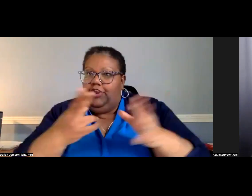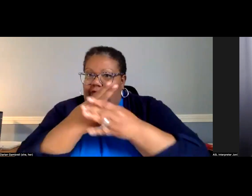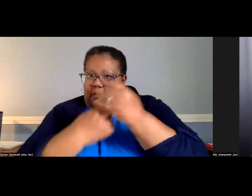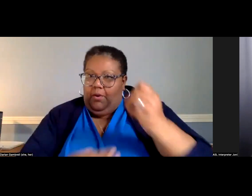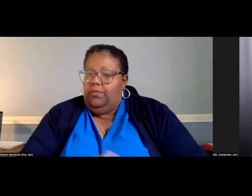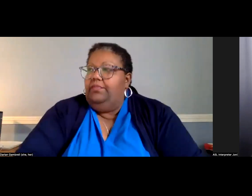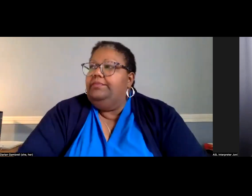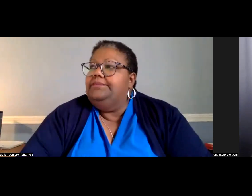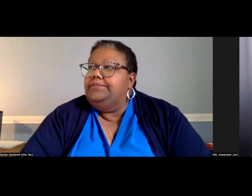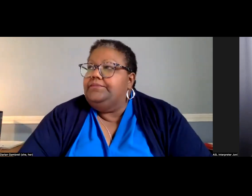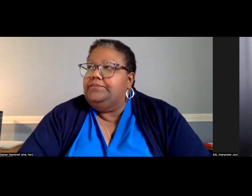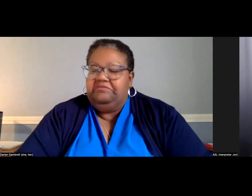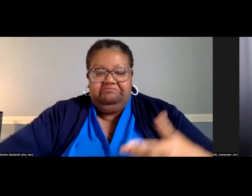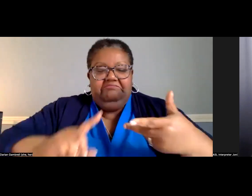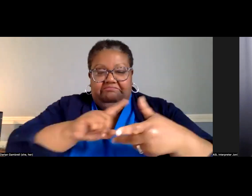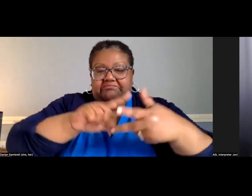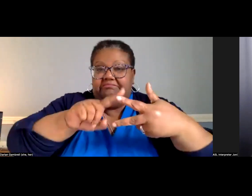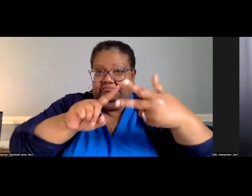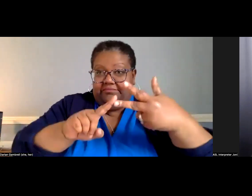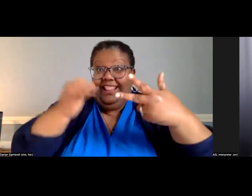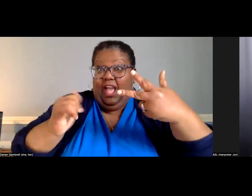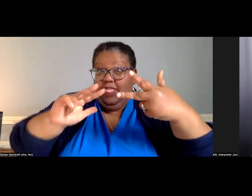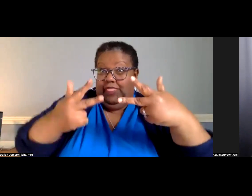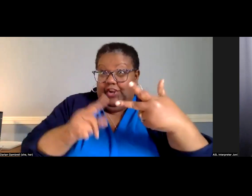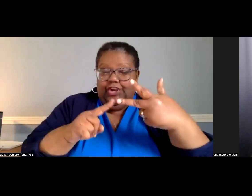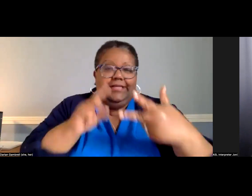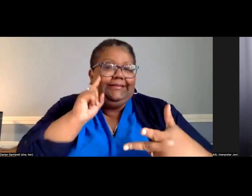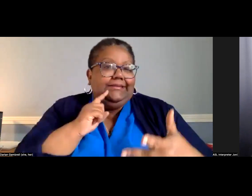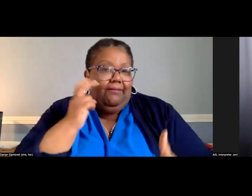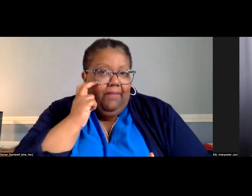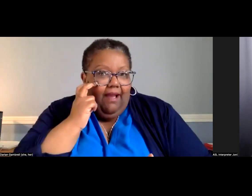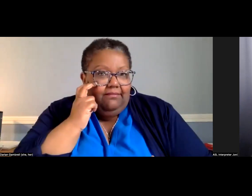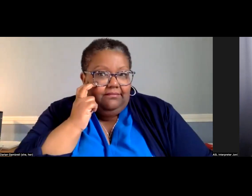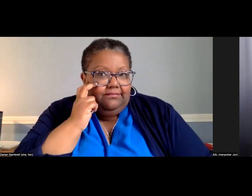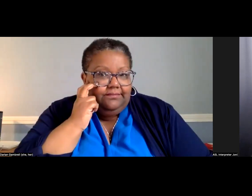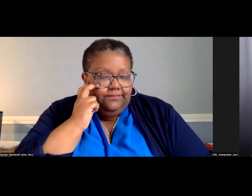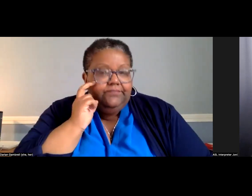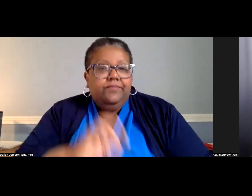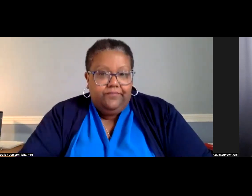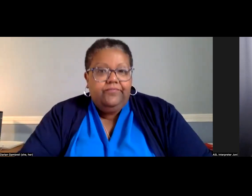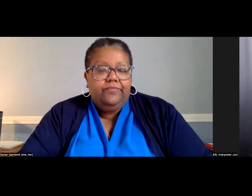same page when it comes to communication and that it's clear between the both of you. thirdly is